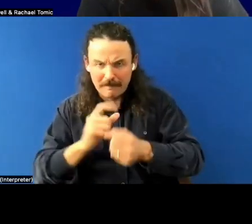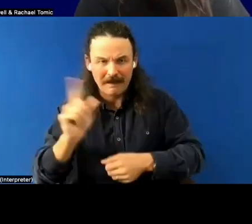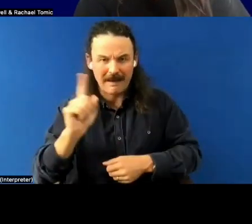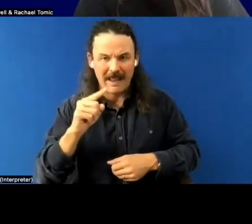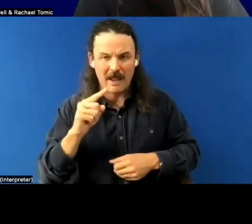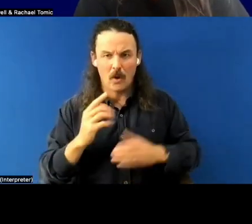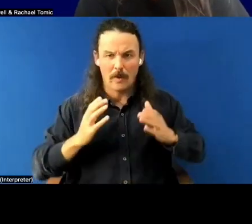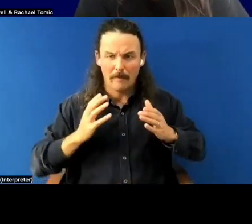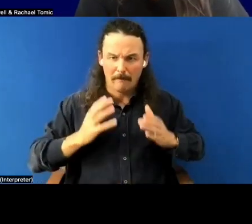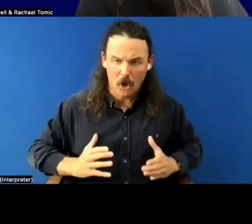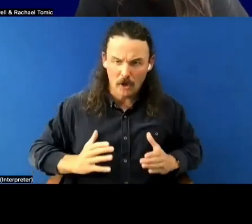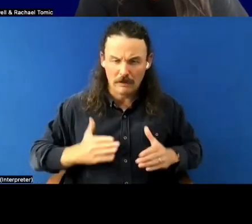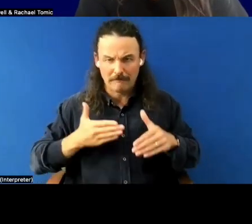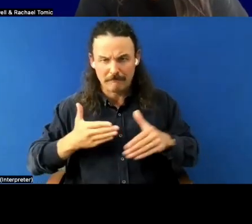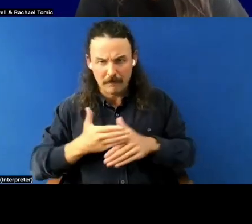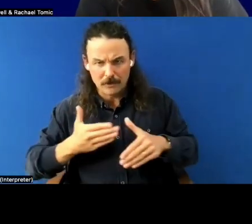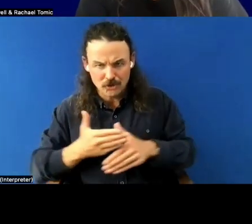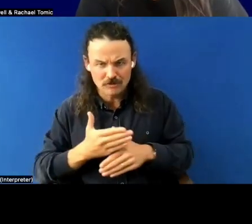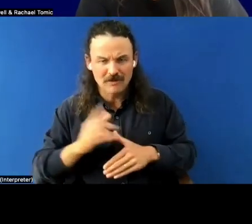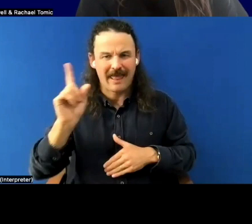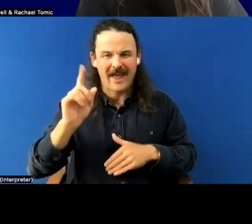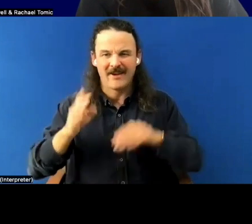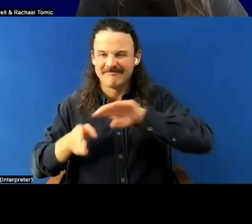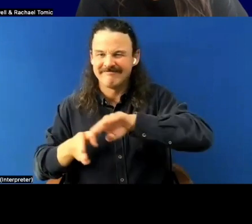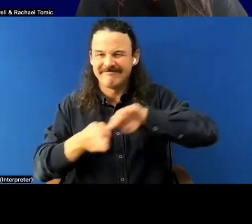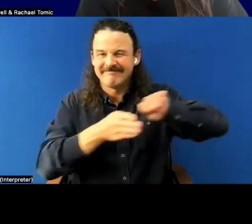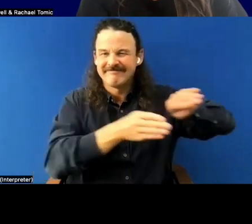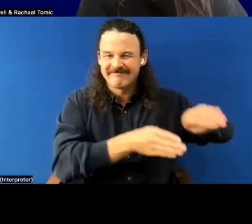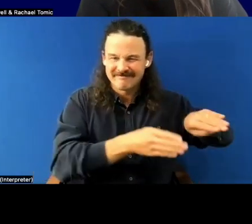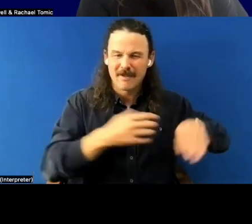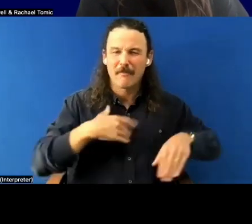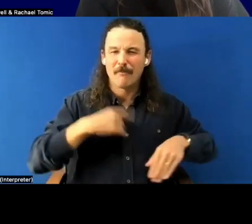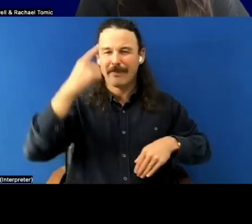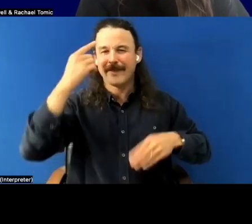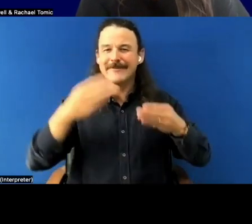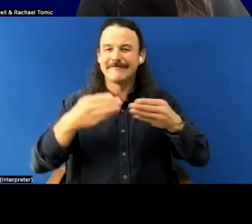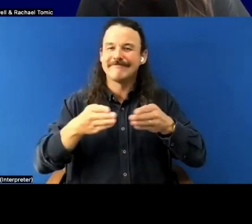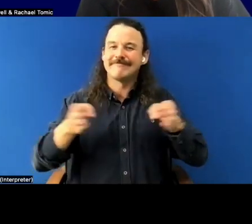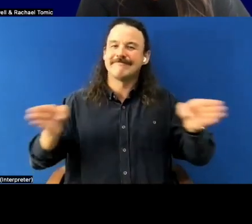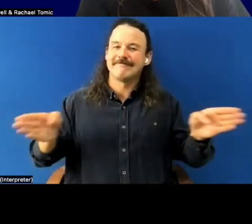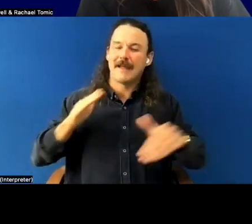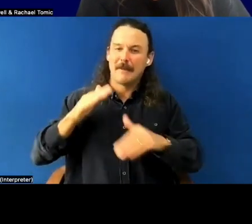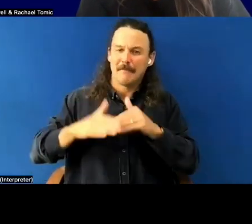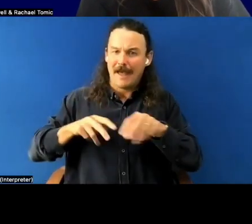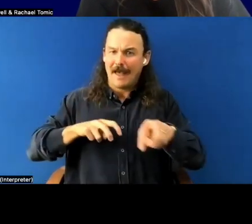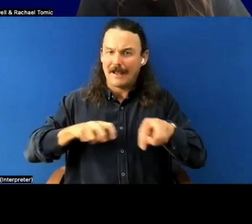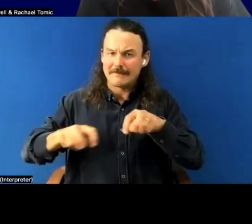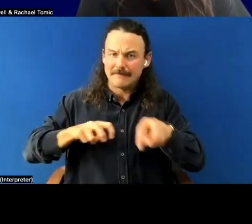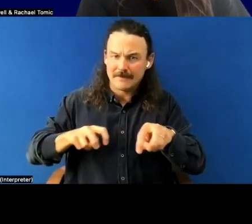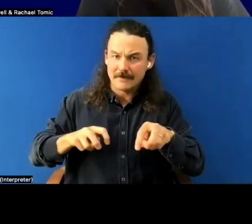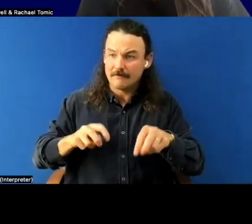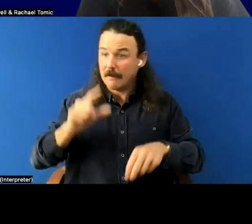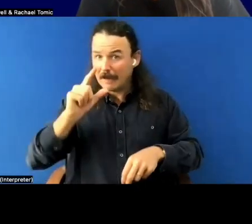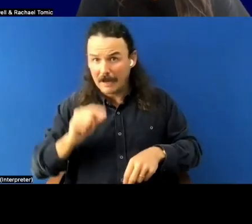body structure and function and thinking more about activity and participation, environmental